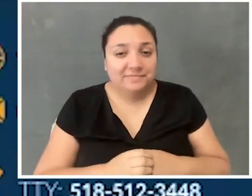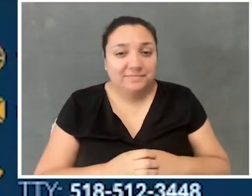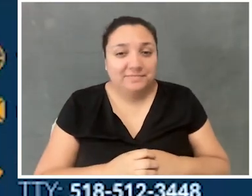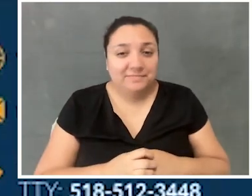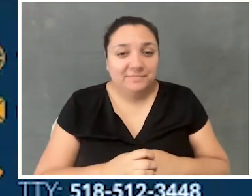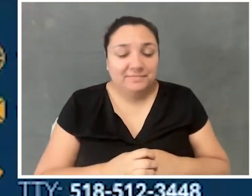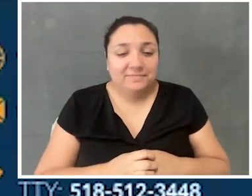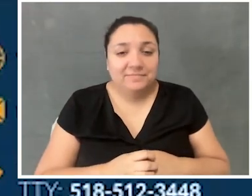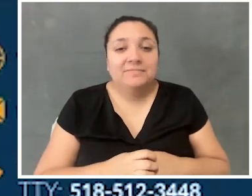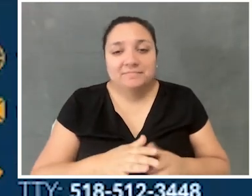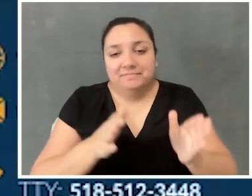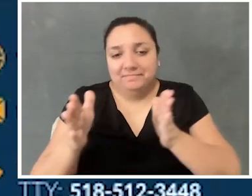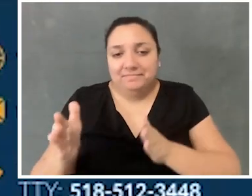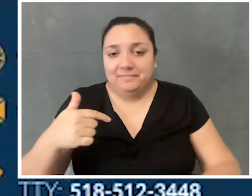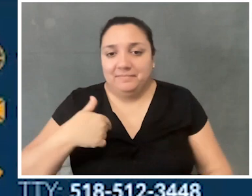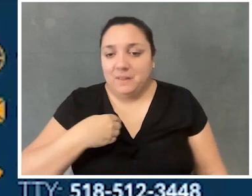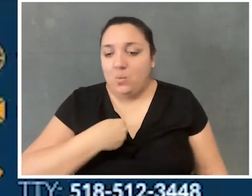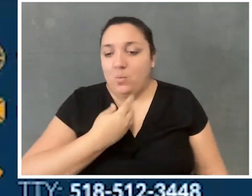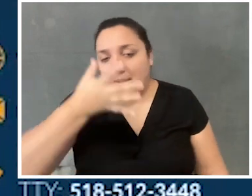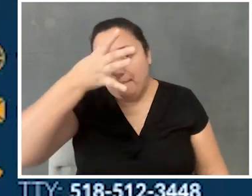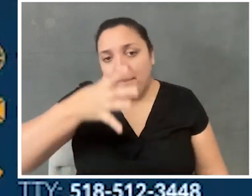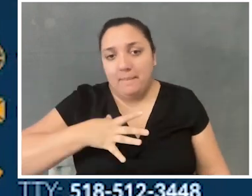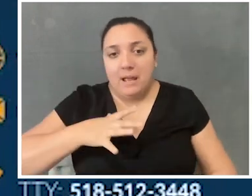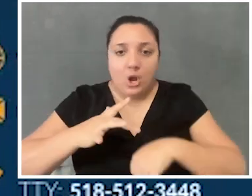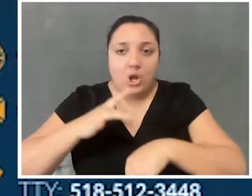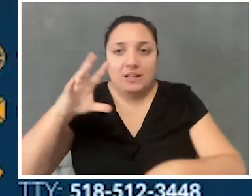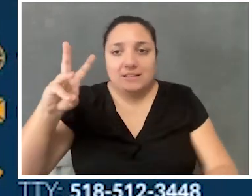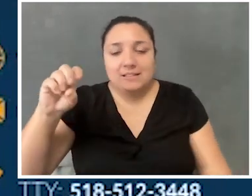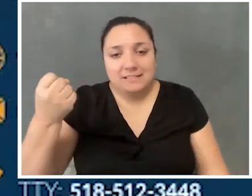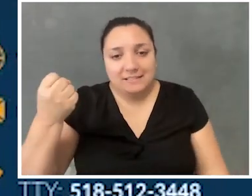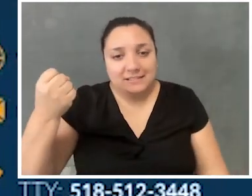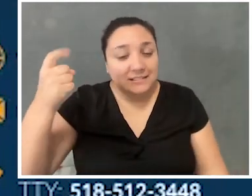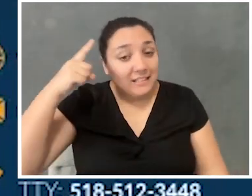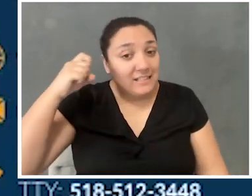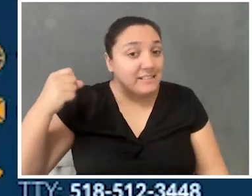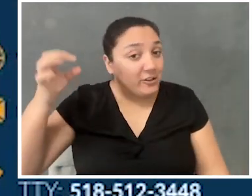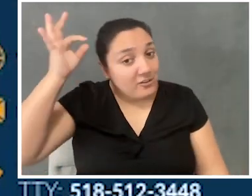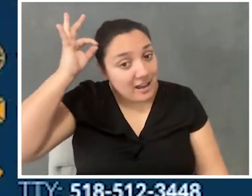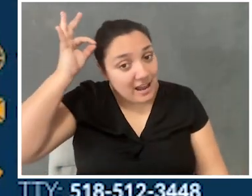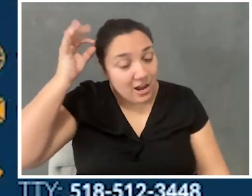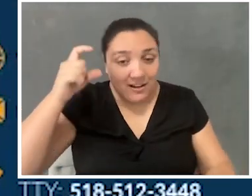So I am a white male in my early sixties. I have silver hair with glasses and brown eyes,